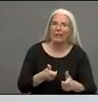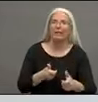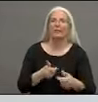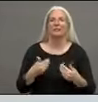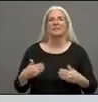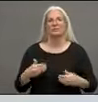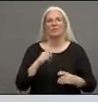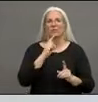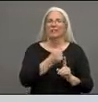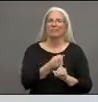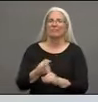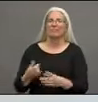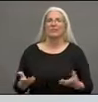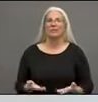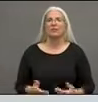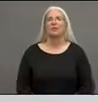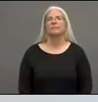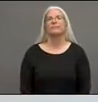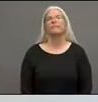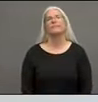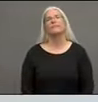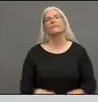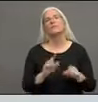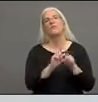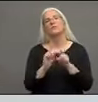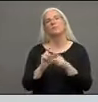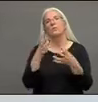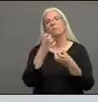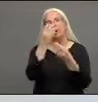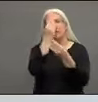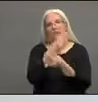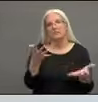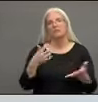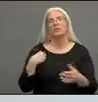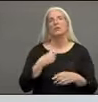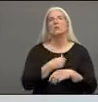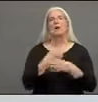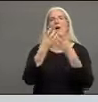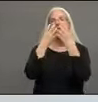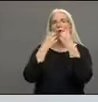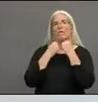Also we want to let you know that we are removing our facial coverings Maribel is removing hers right now.